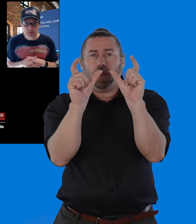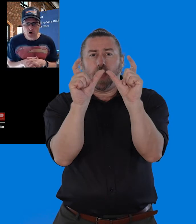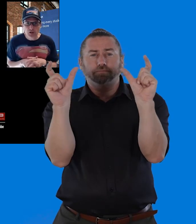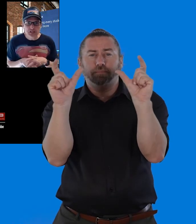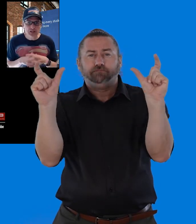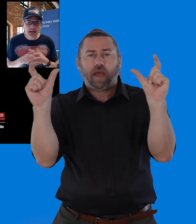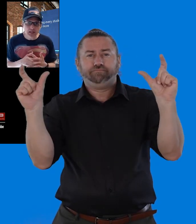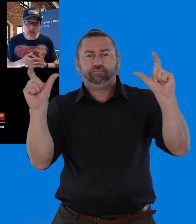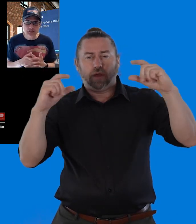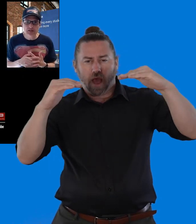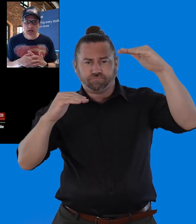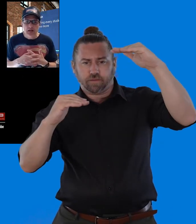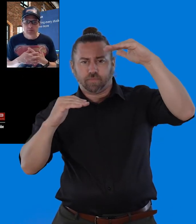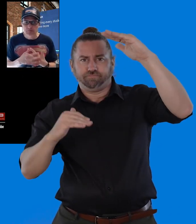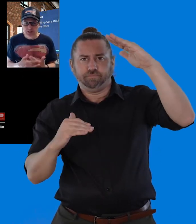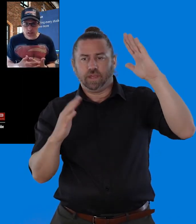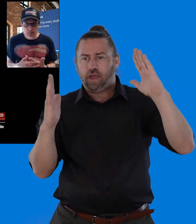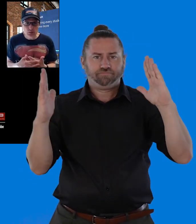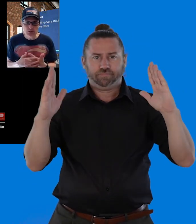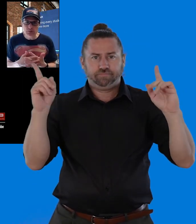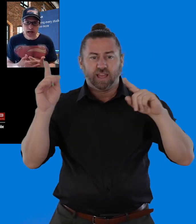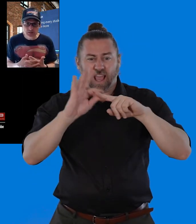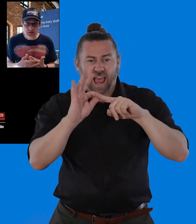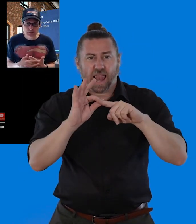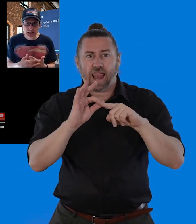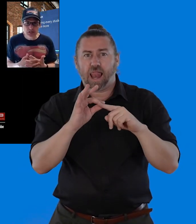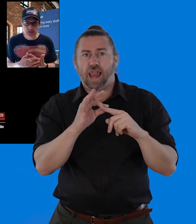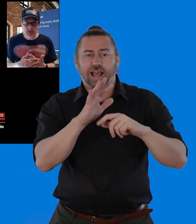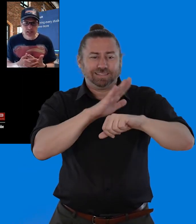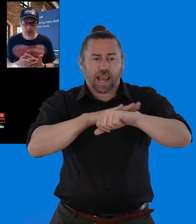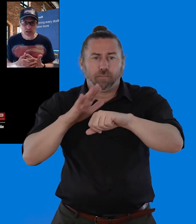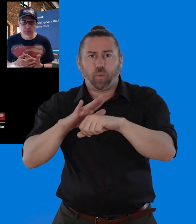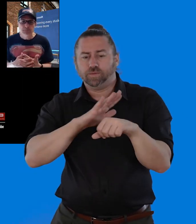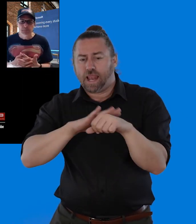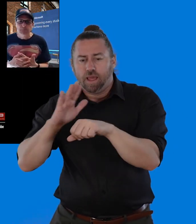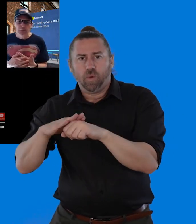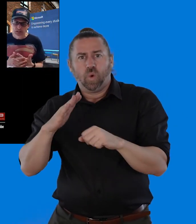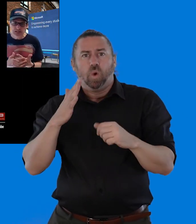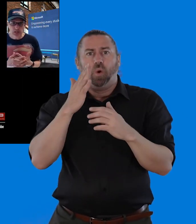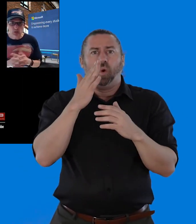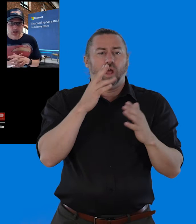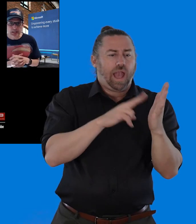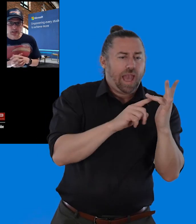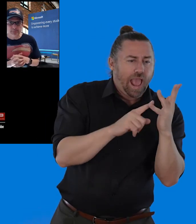the font, the colours, syllables, parts of speech, et cetera. You can see it all here.